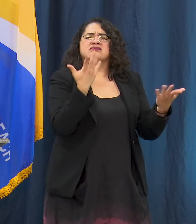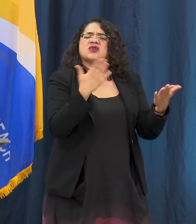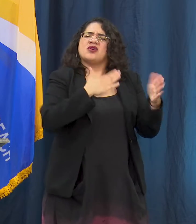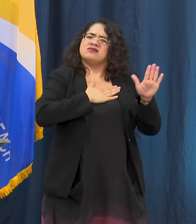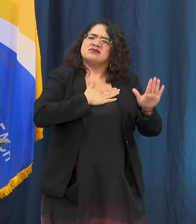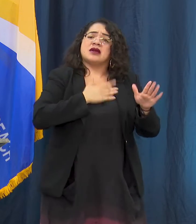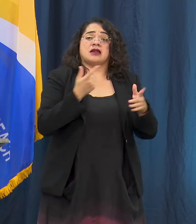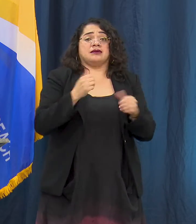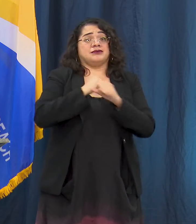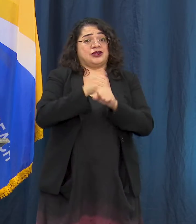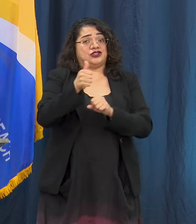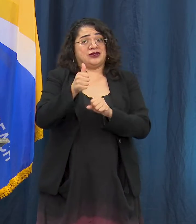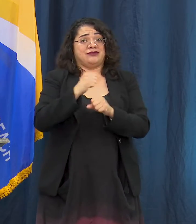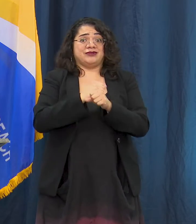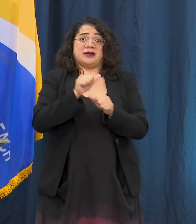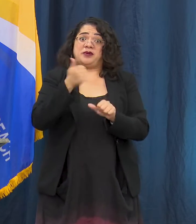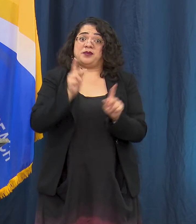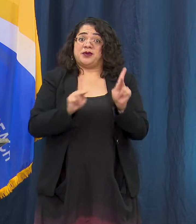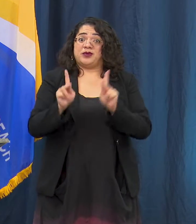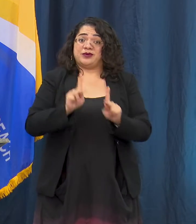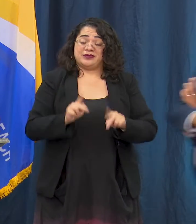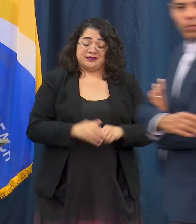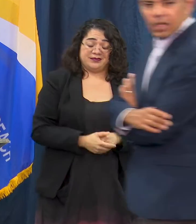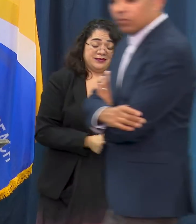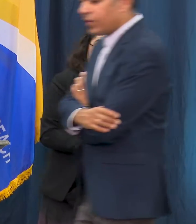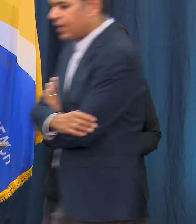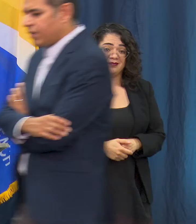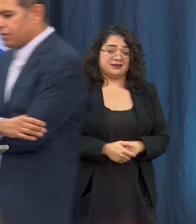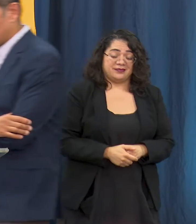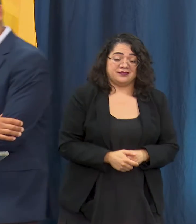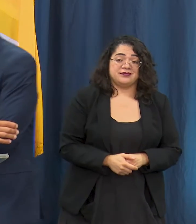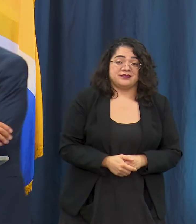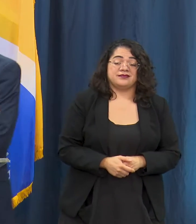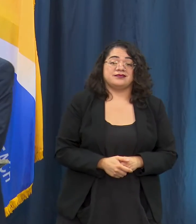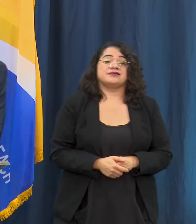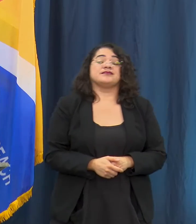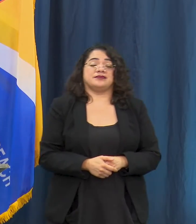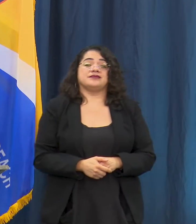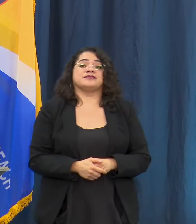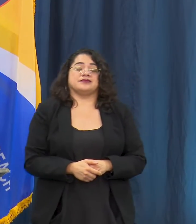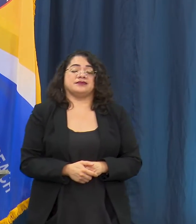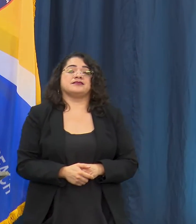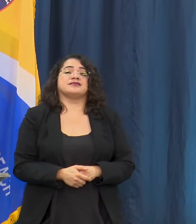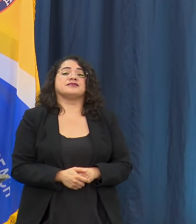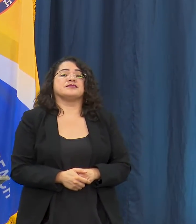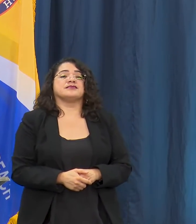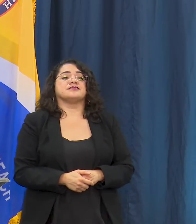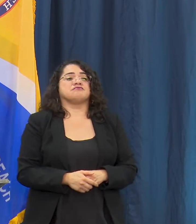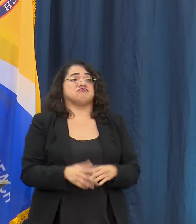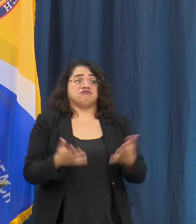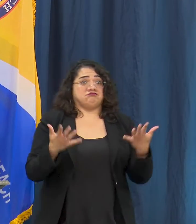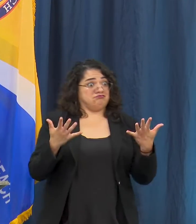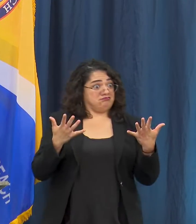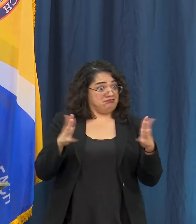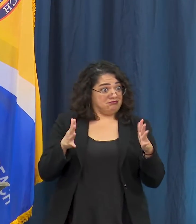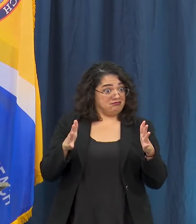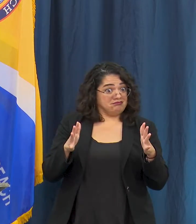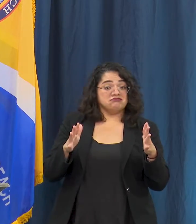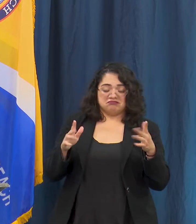you. Thank you very much Kelly and I think that's all of the questions correct? That's it, that's all the questions from Facebook. Good, just